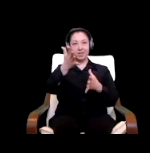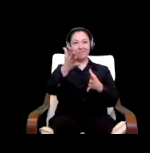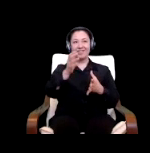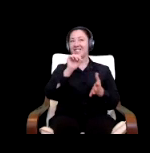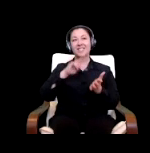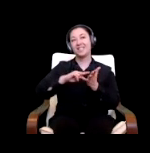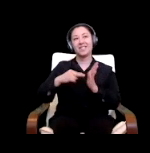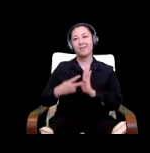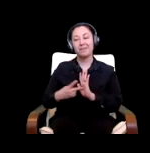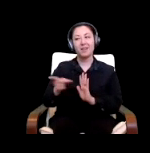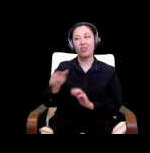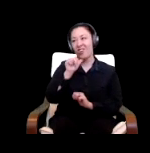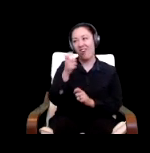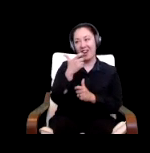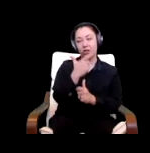mean they are not interested.